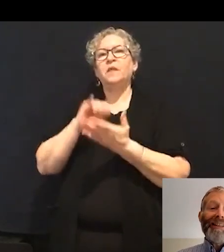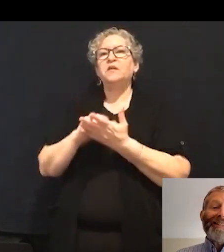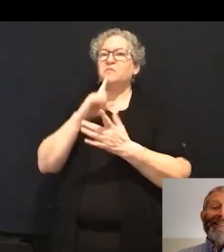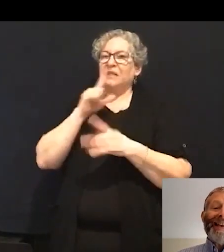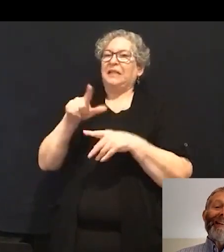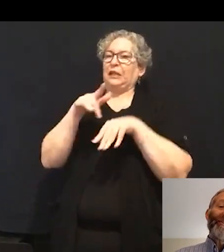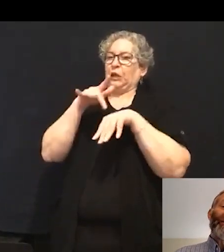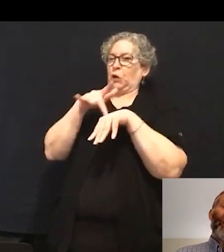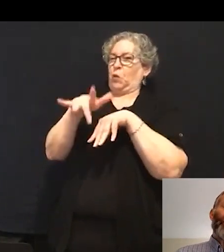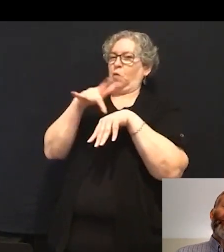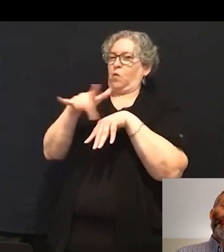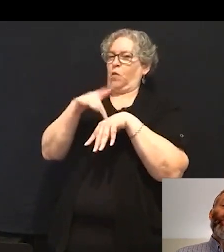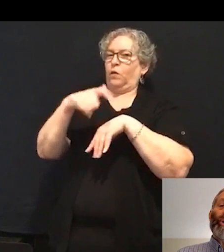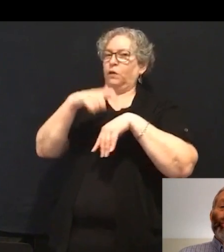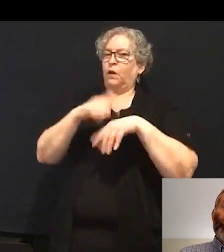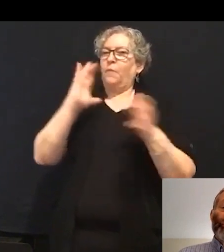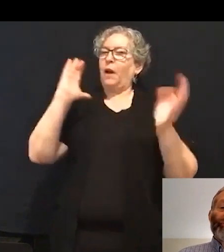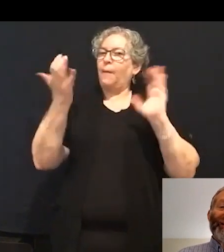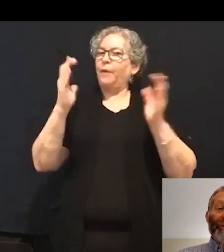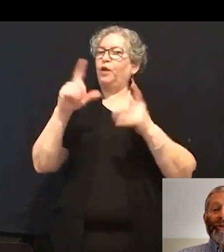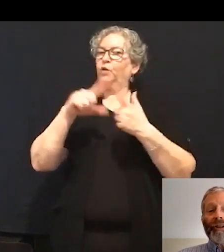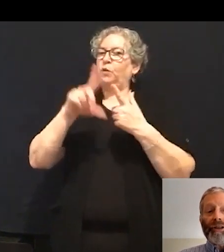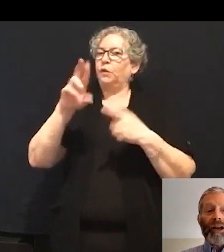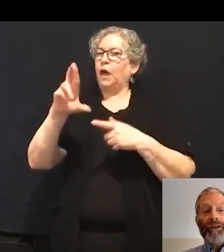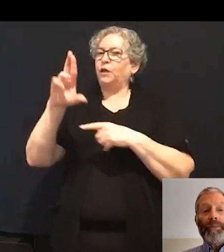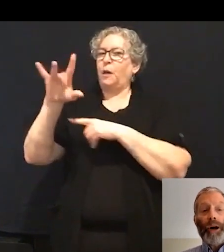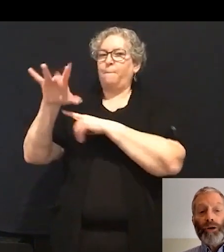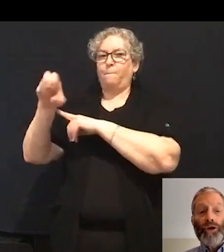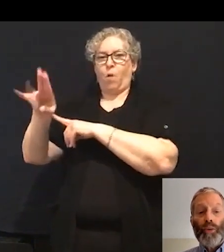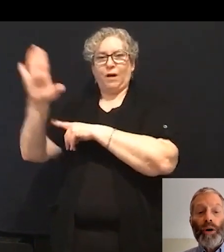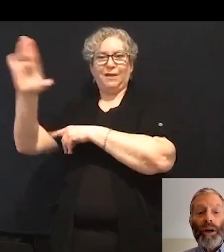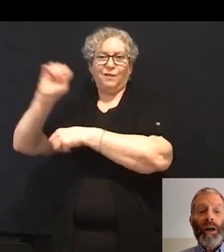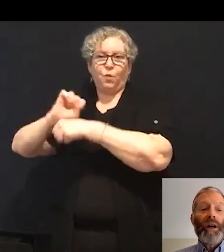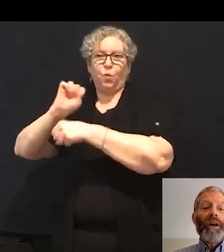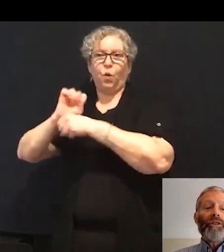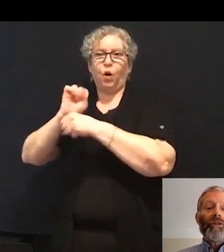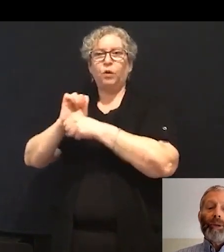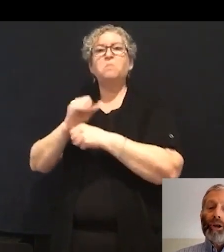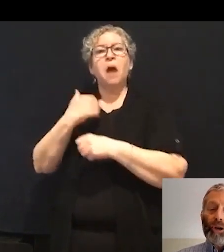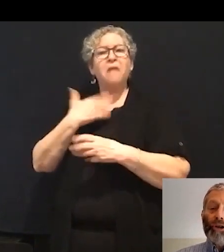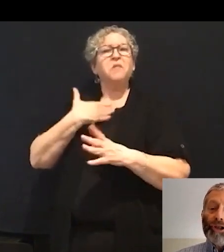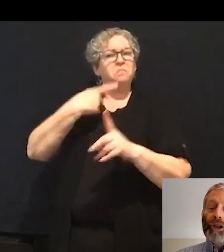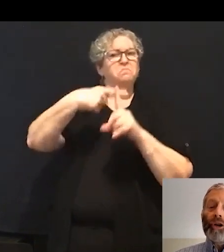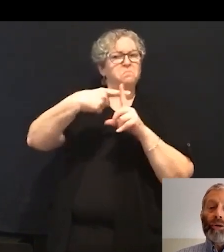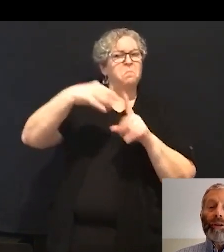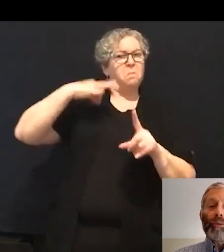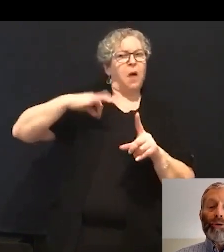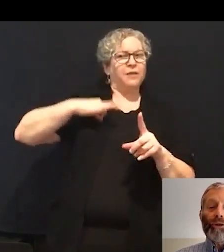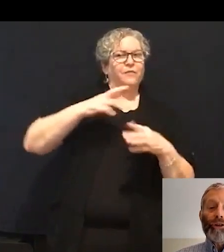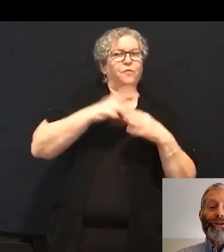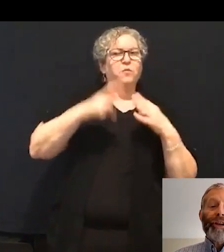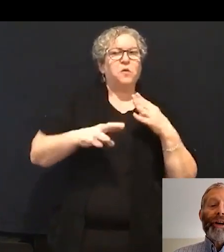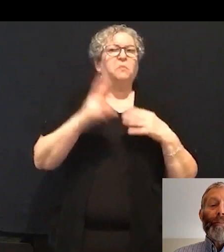This is at a somewhat earlier stage than Dr. Martin's work, some encouraging early results.